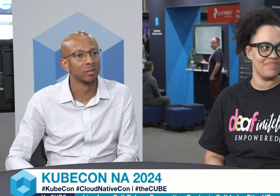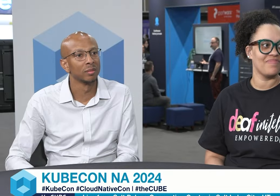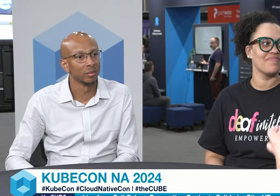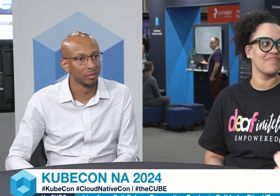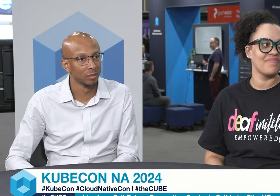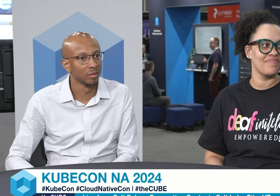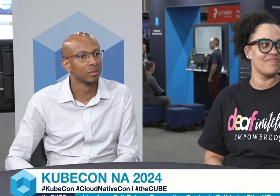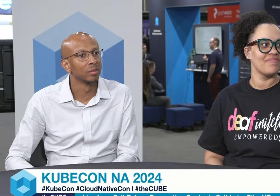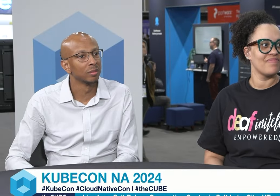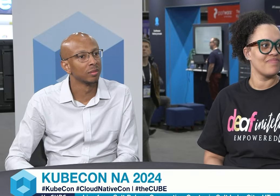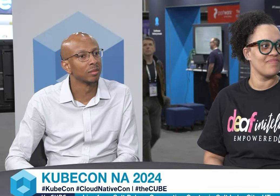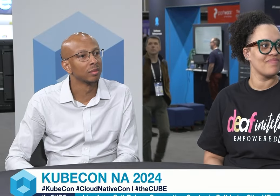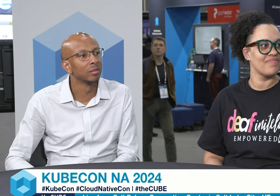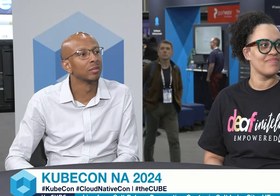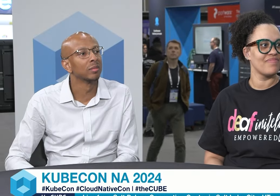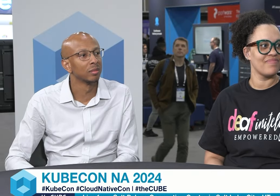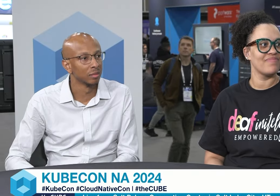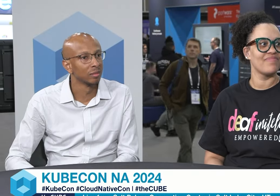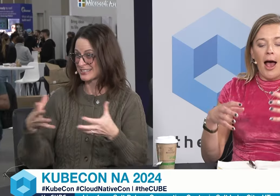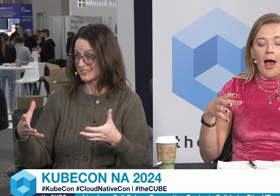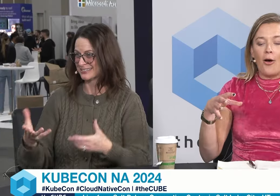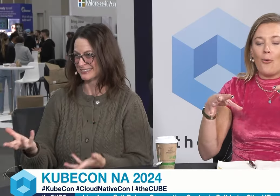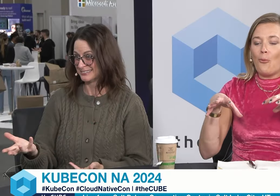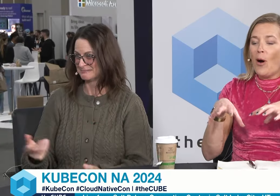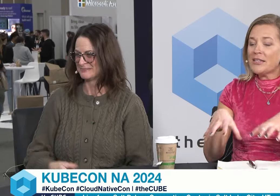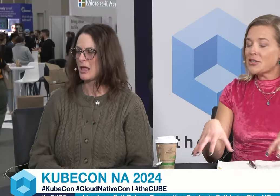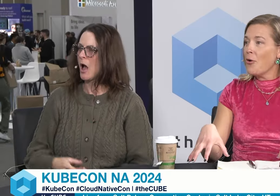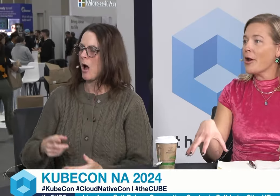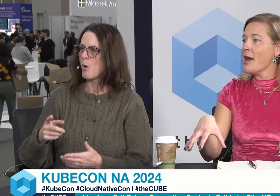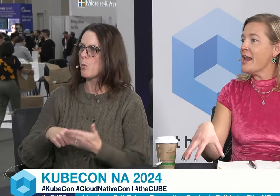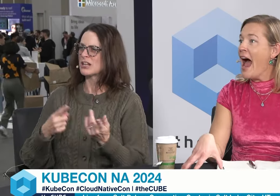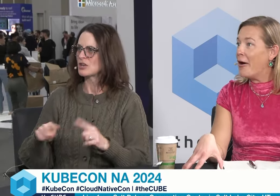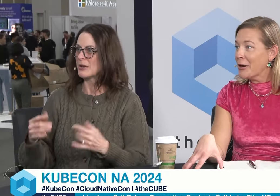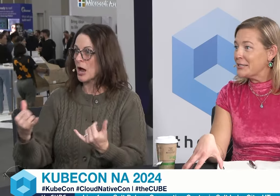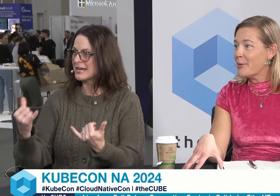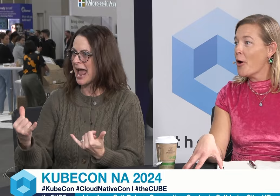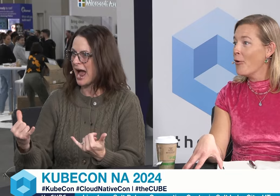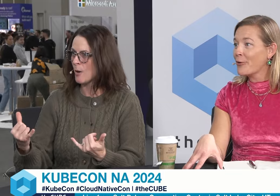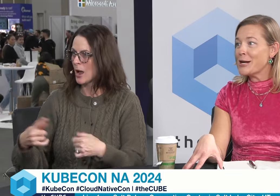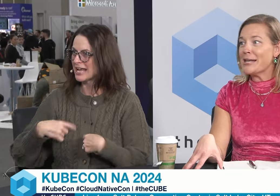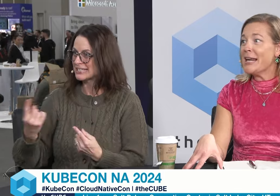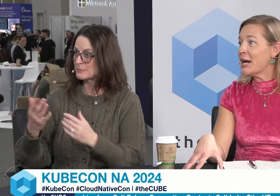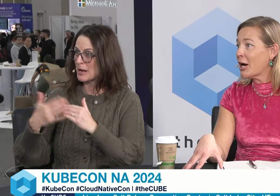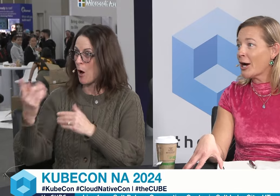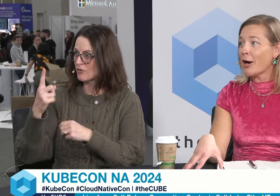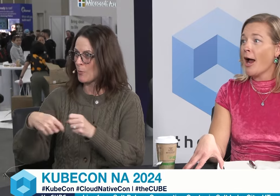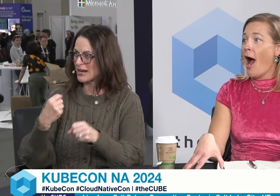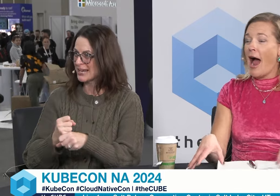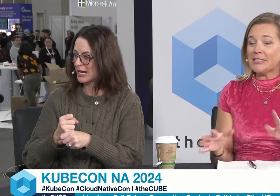You were recruiting new members. What's going on now? It's been over a year.